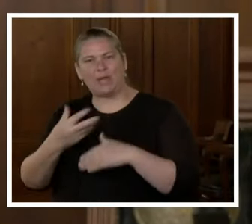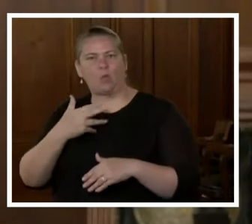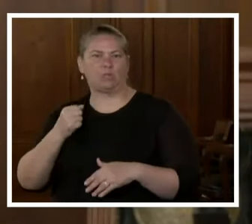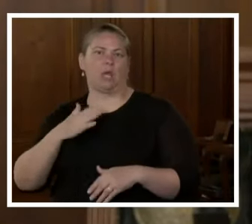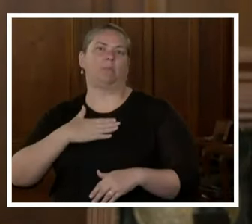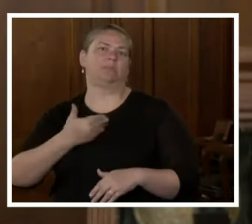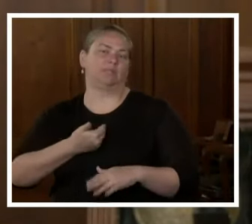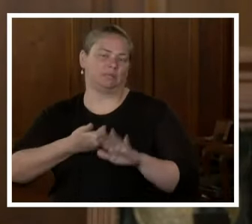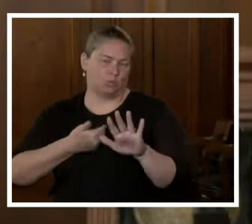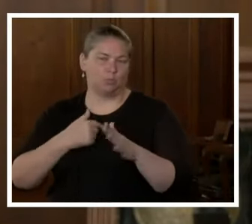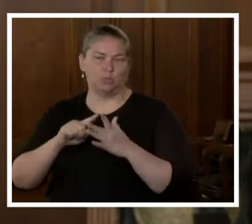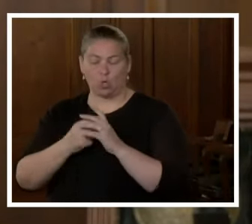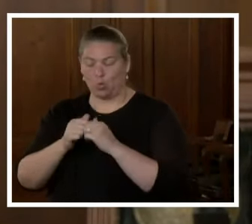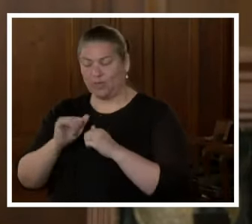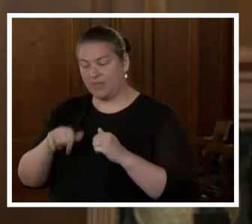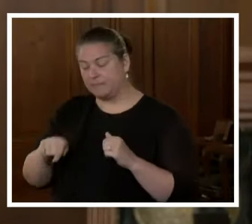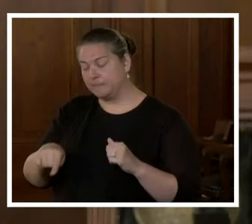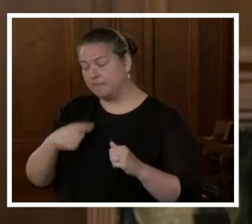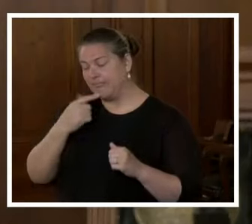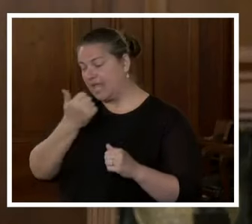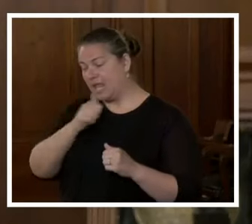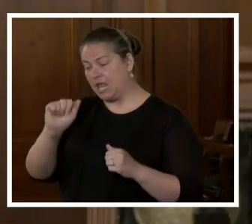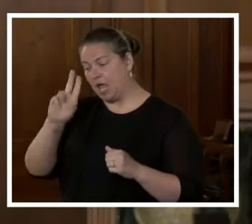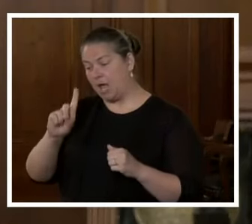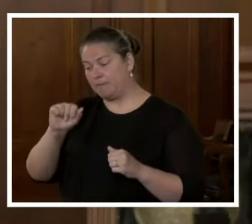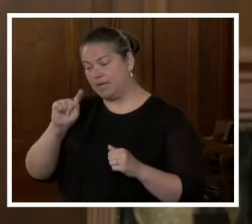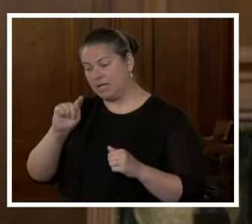ACROSS STATE TO TAKE PRECAUTIONS AND WEAR MASKS AND SOCIAL